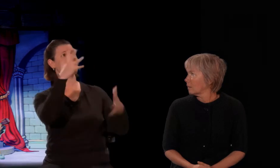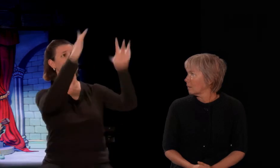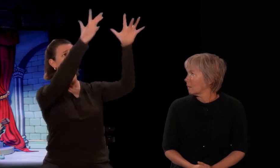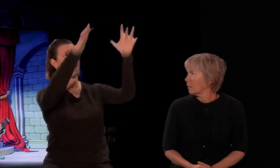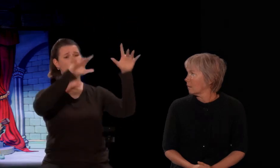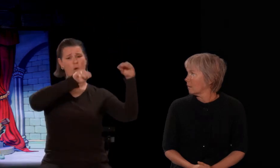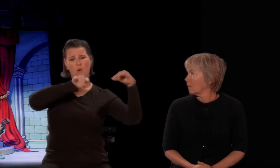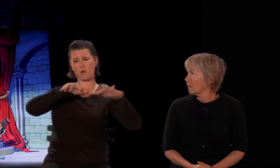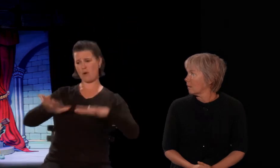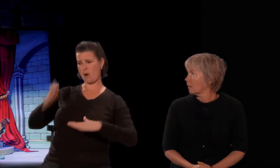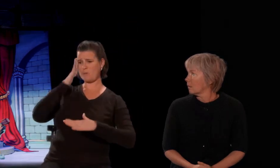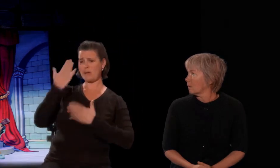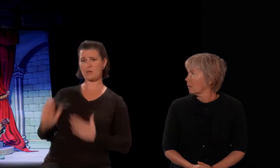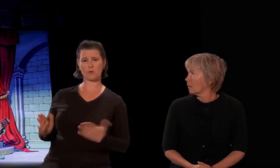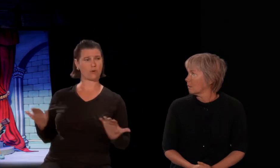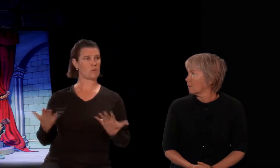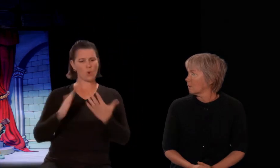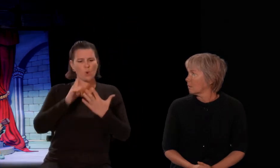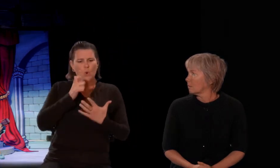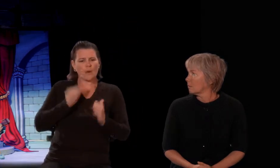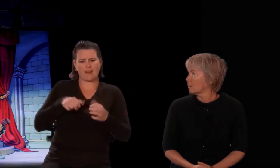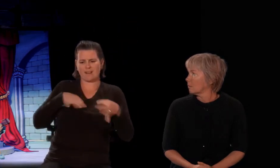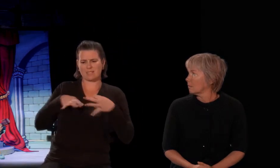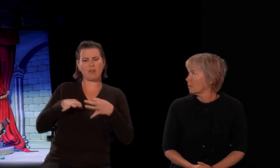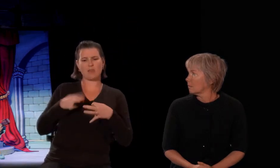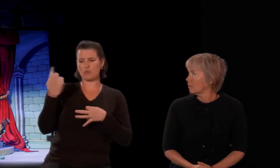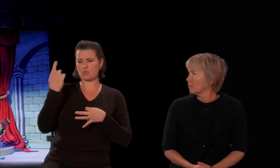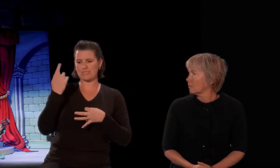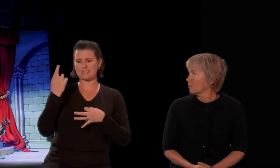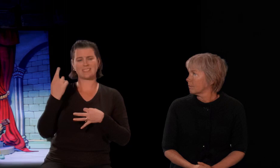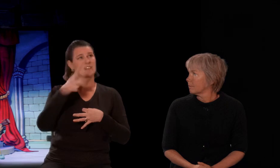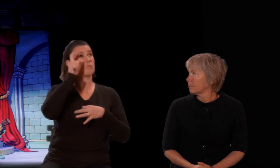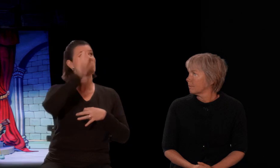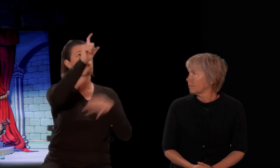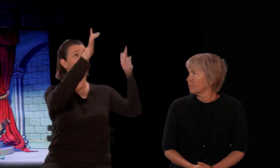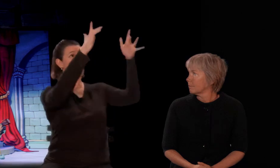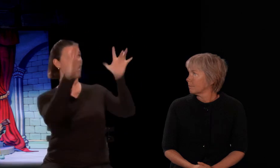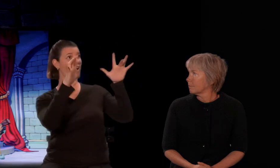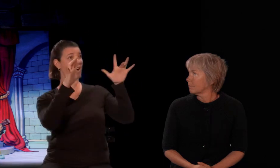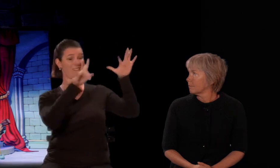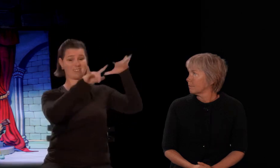Who can explain how the moon can be shining in the sky, when it is hanging on a golden chain around her neck?